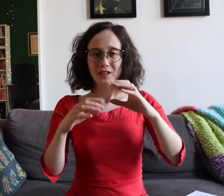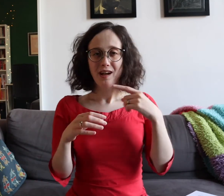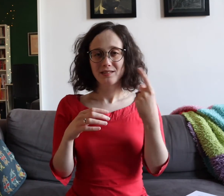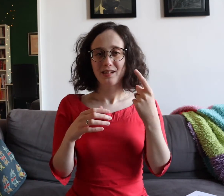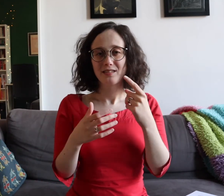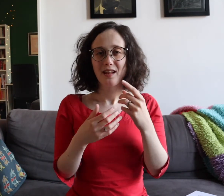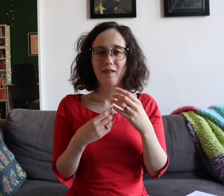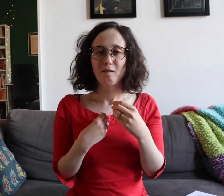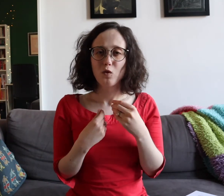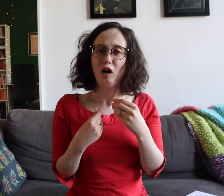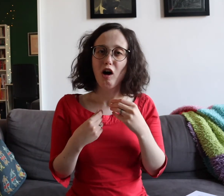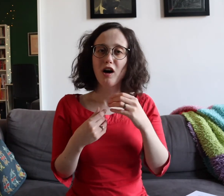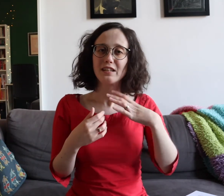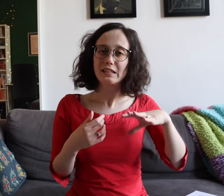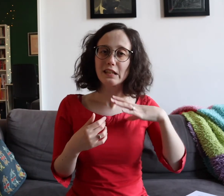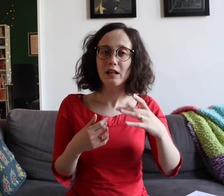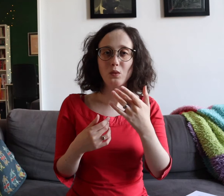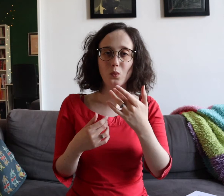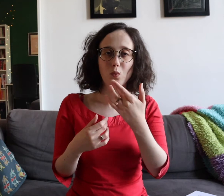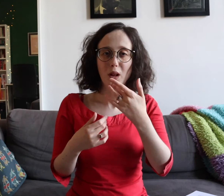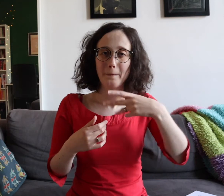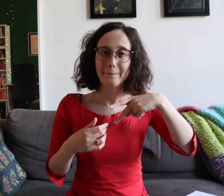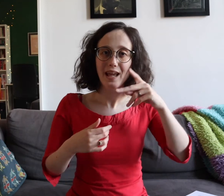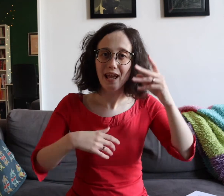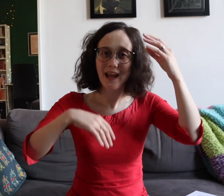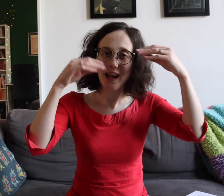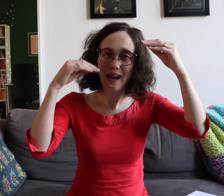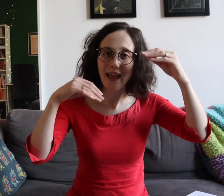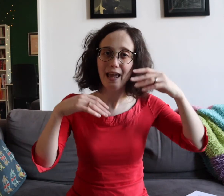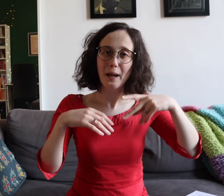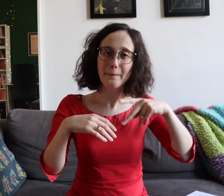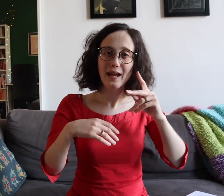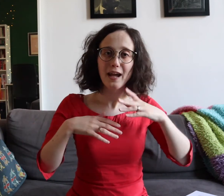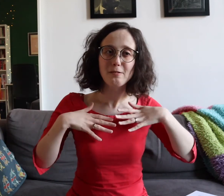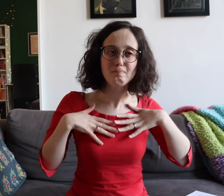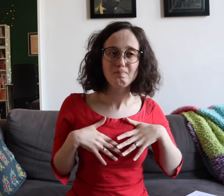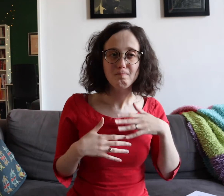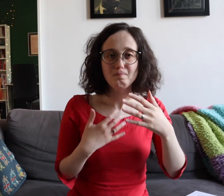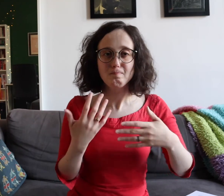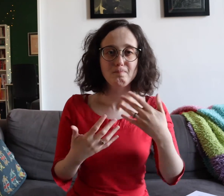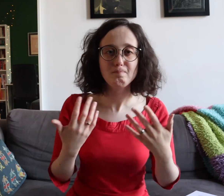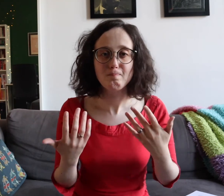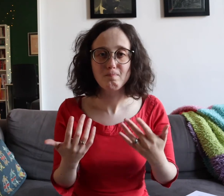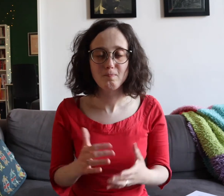I was always interested in communication, I wanted to learn more about it and become more skilled at it.